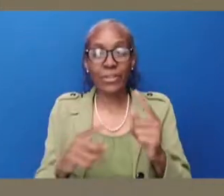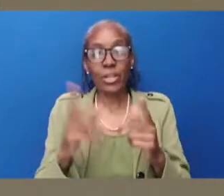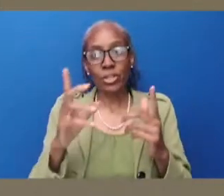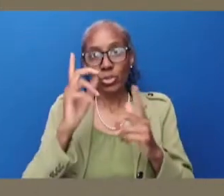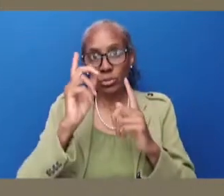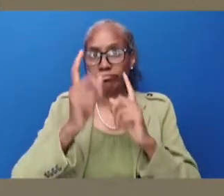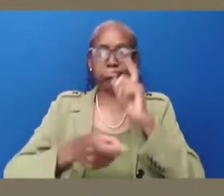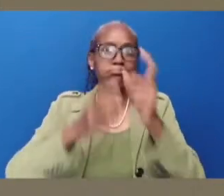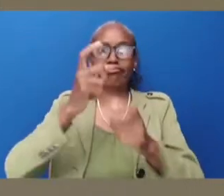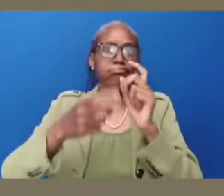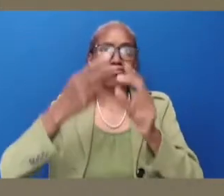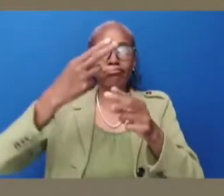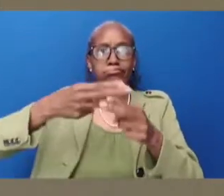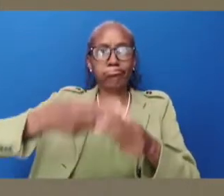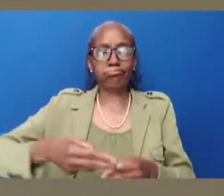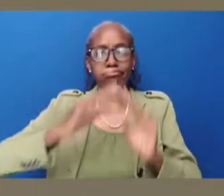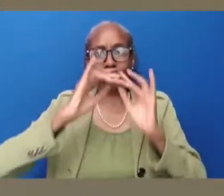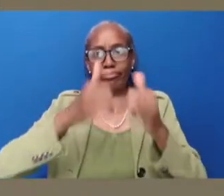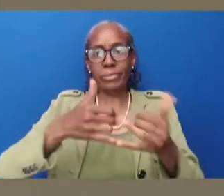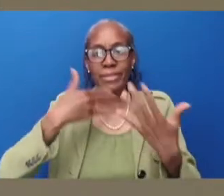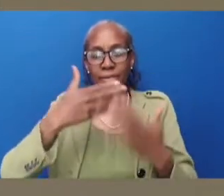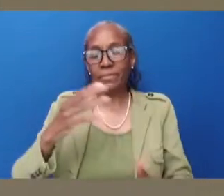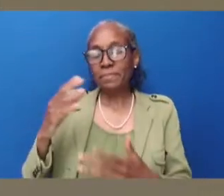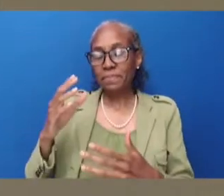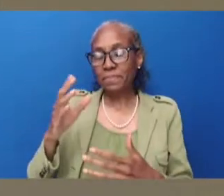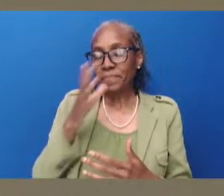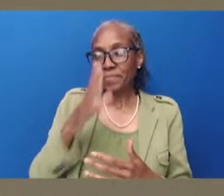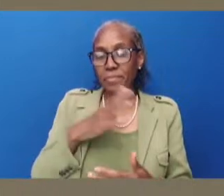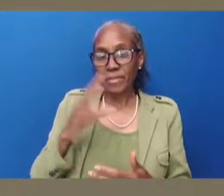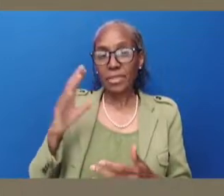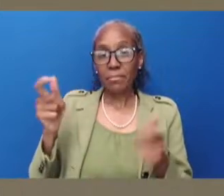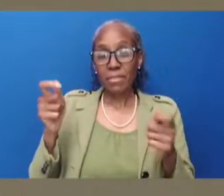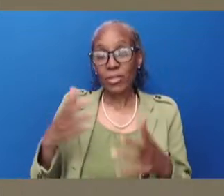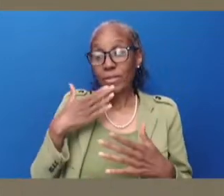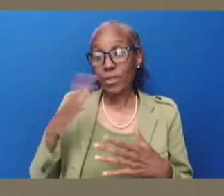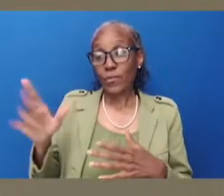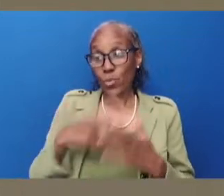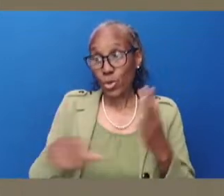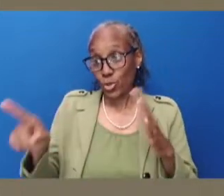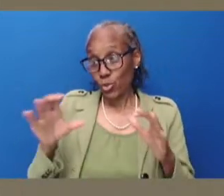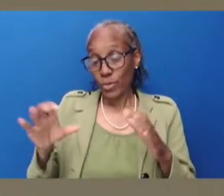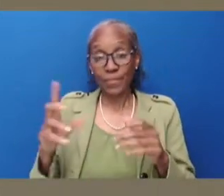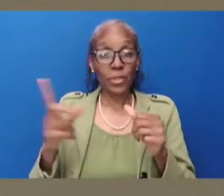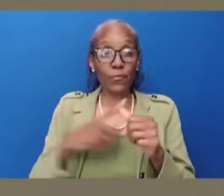KINDS OF OTHER STUFF. AND YOU DESERVE ALL OF THOSE. SO THANK YOU.